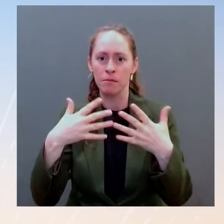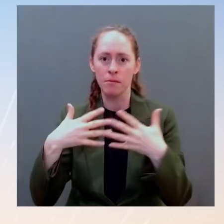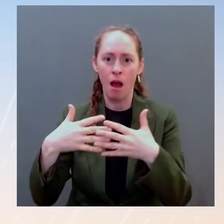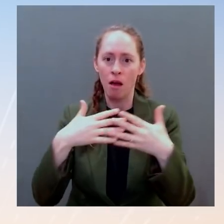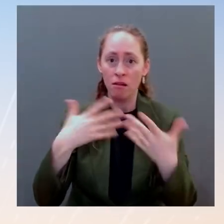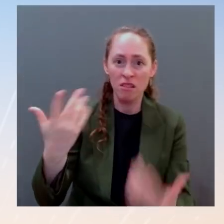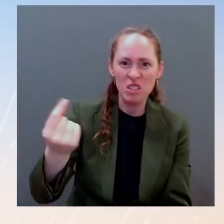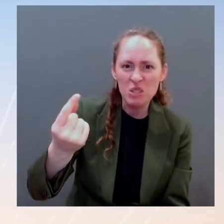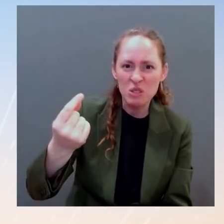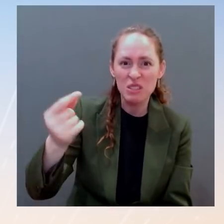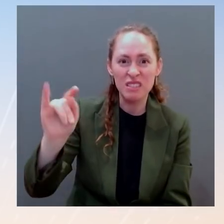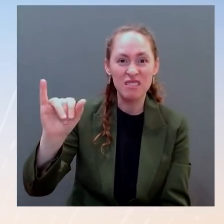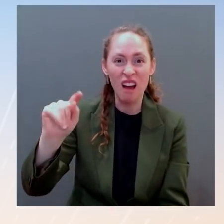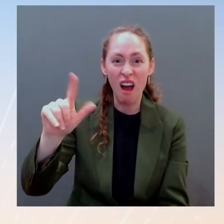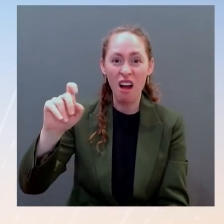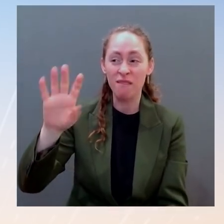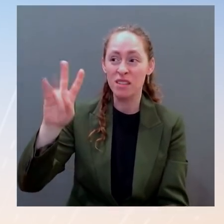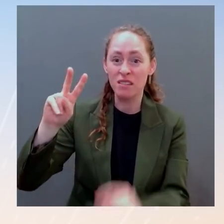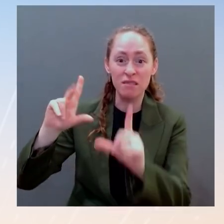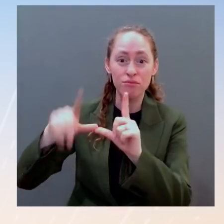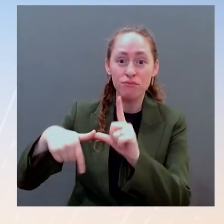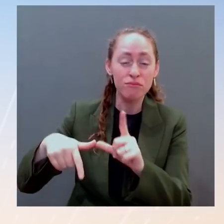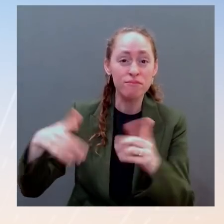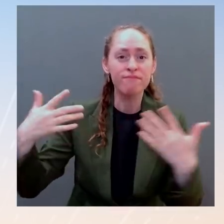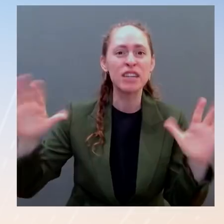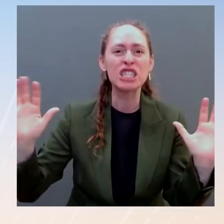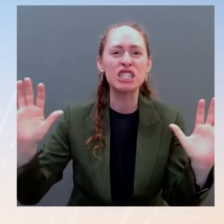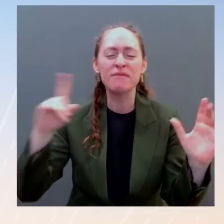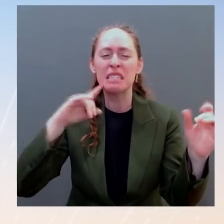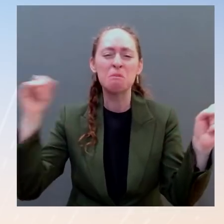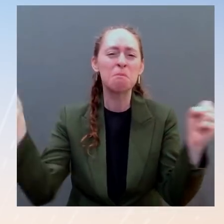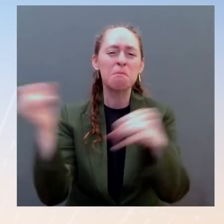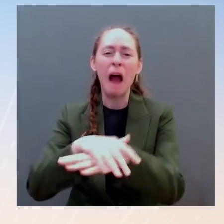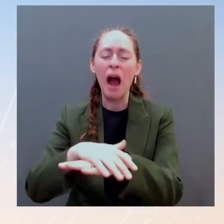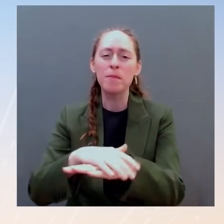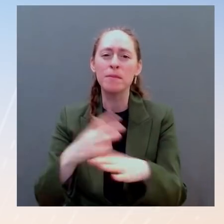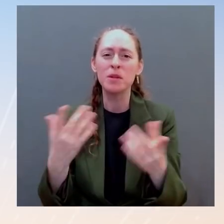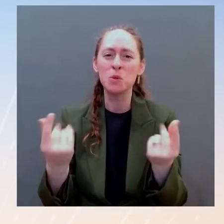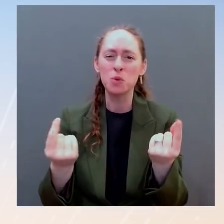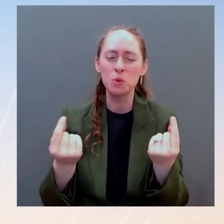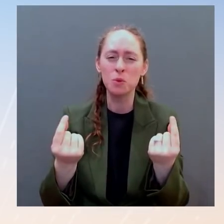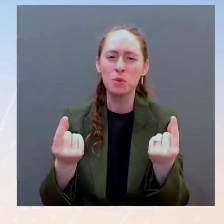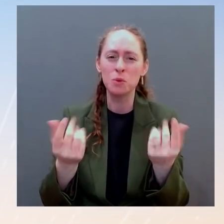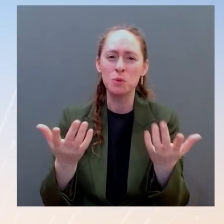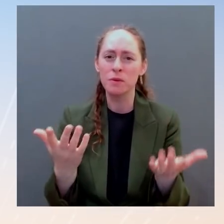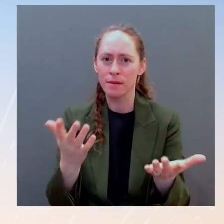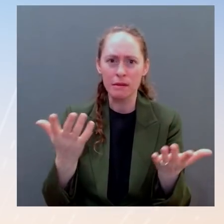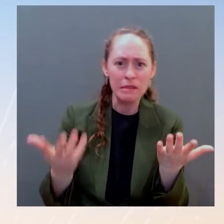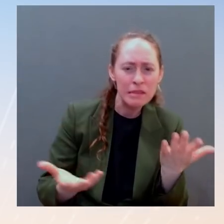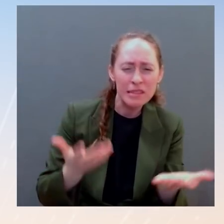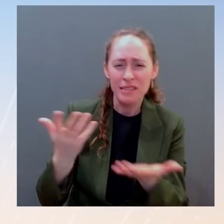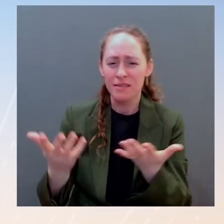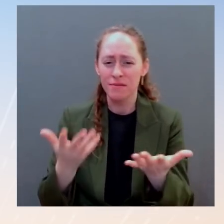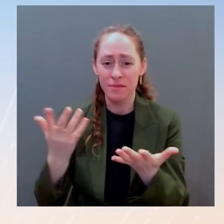You talked about having a humanitarian, you know, sort of, system in place to deal with people coming across and increase vaccinations